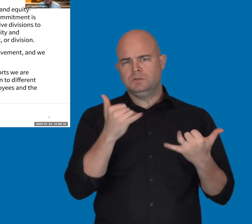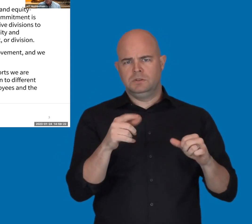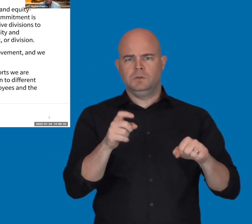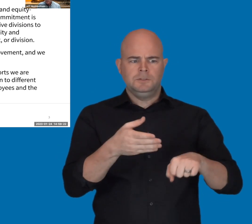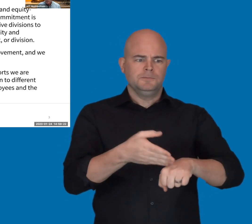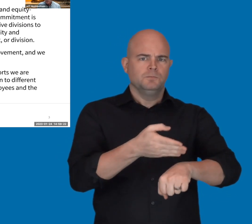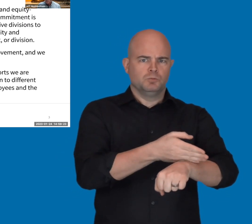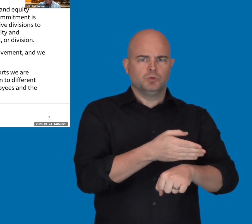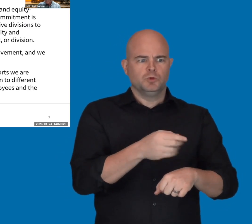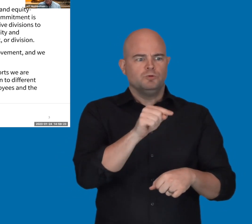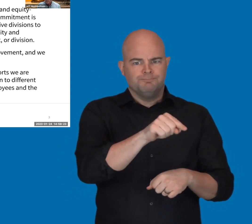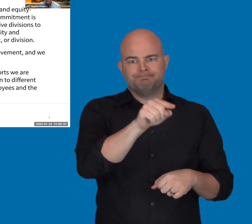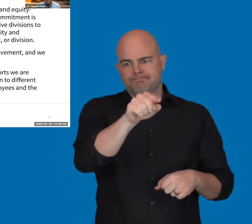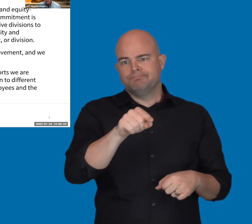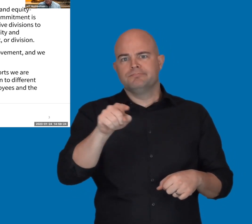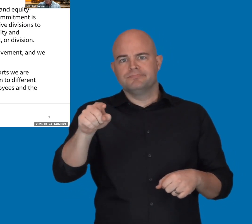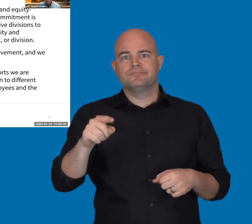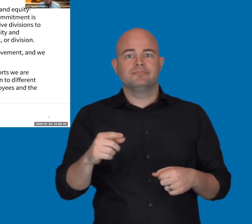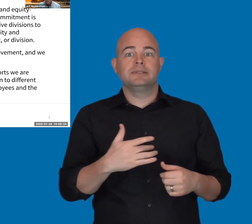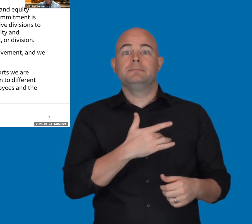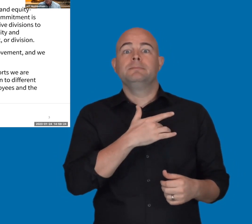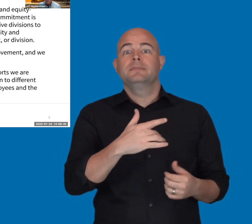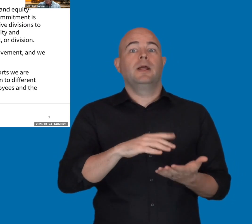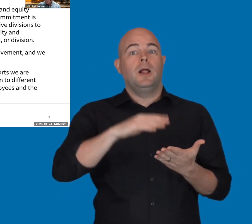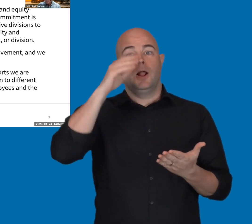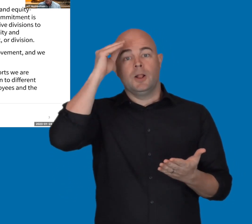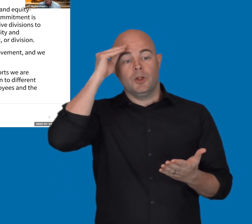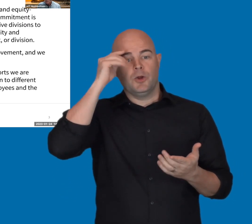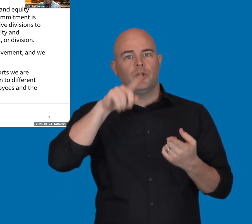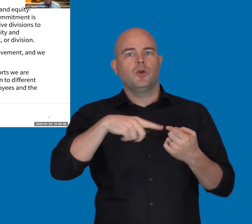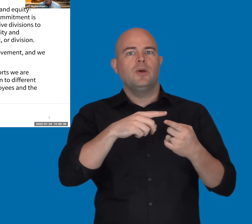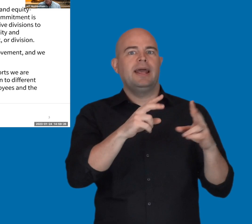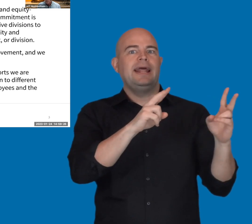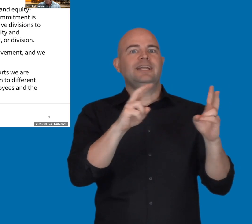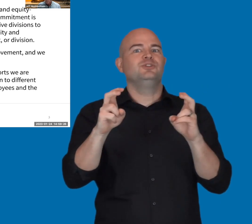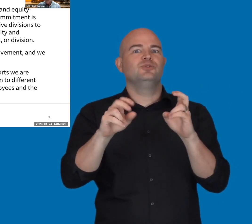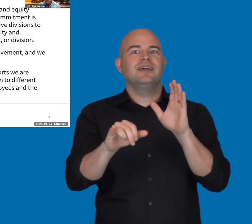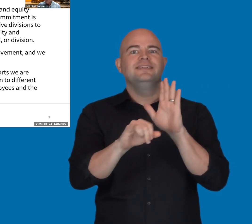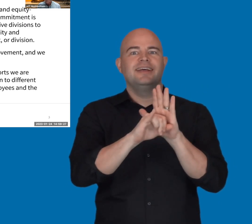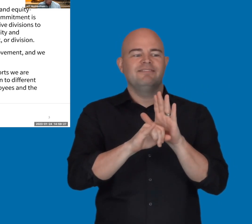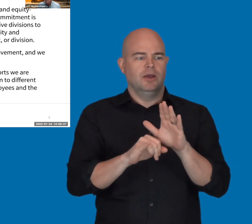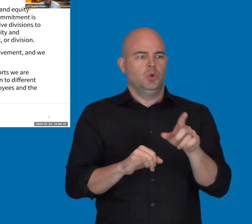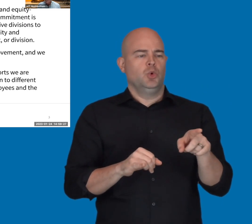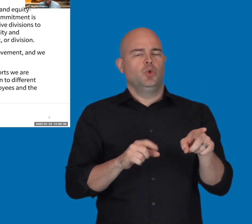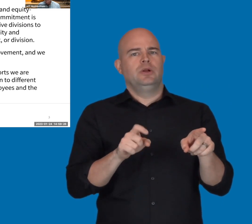and administrative divisions. You know, for example while the campus has an access specialist